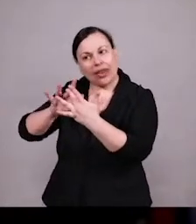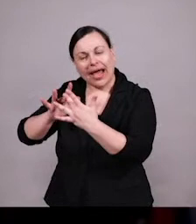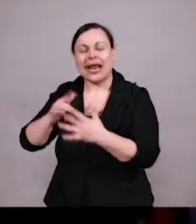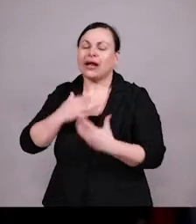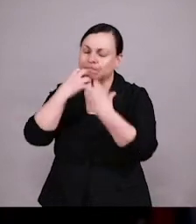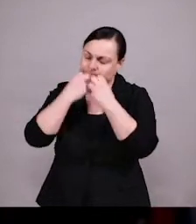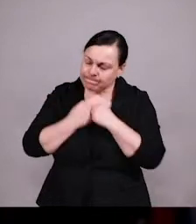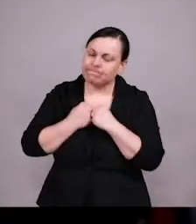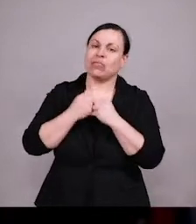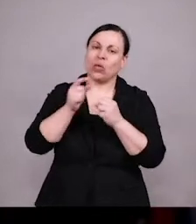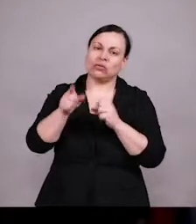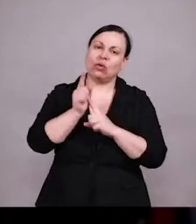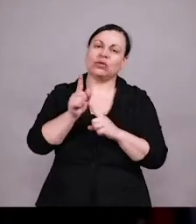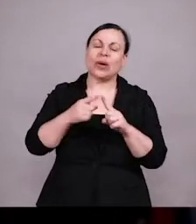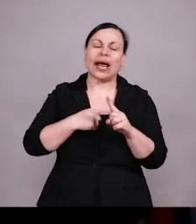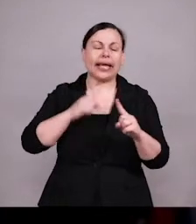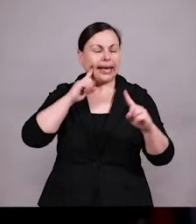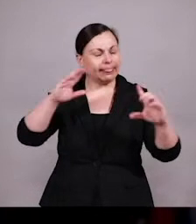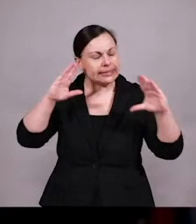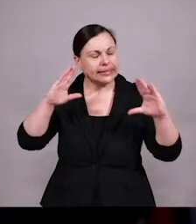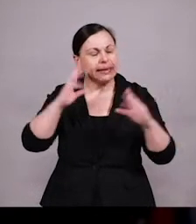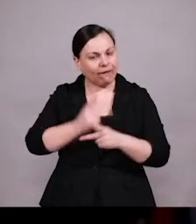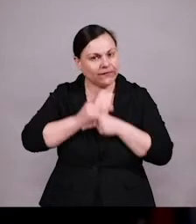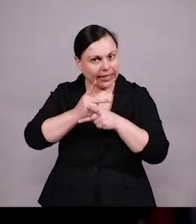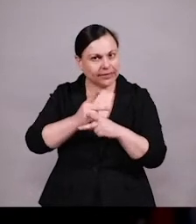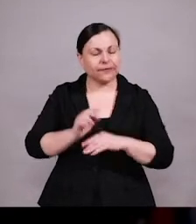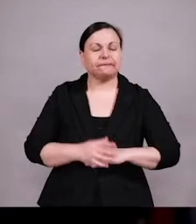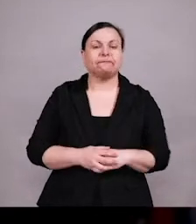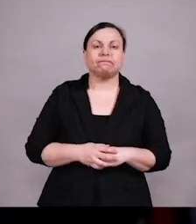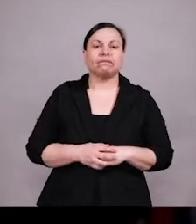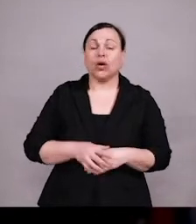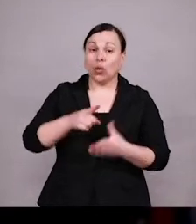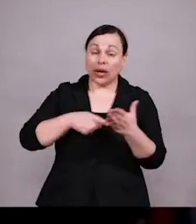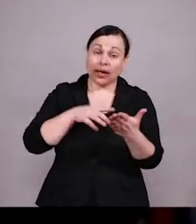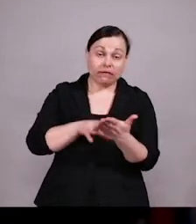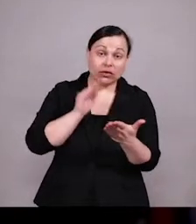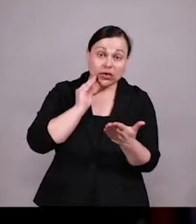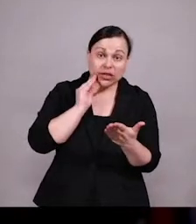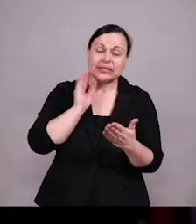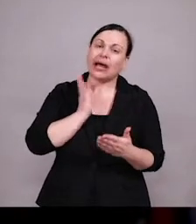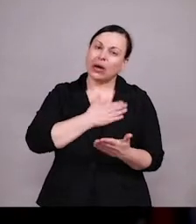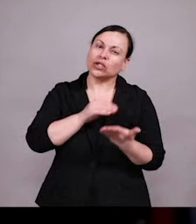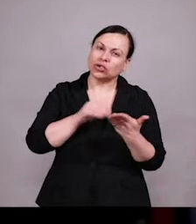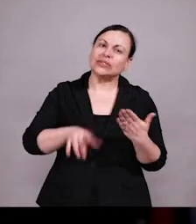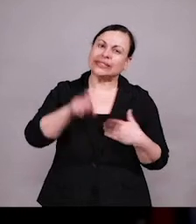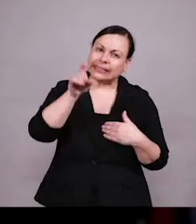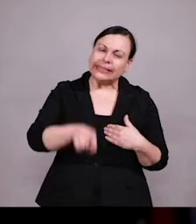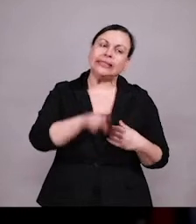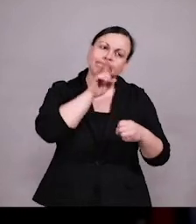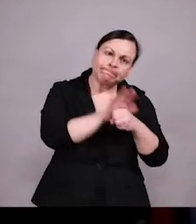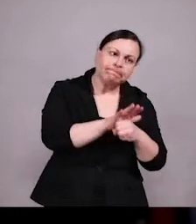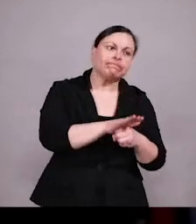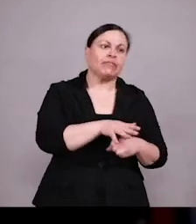really listen. What i've learned is that our students need assurances that their voices have